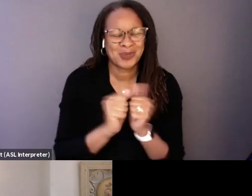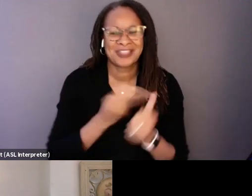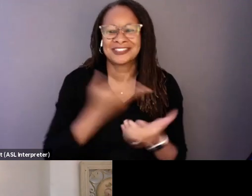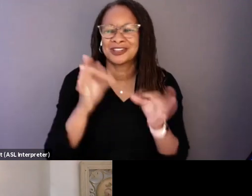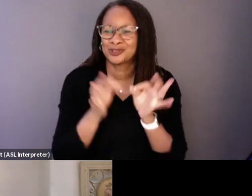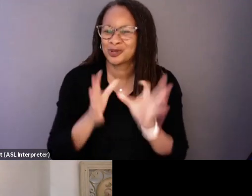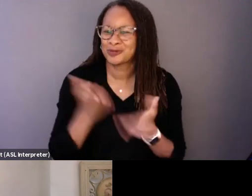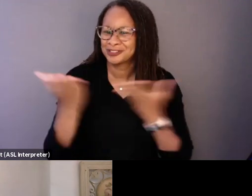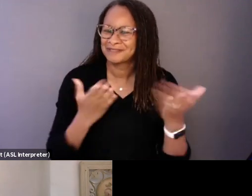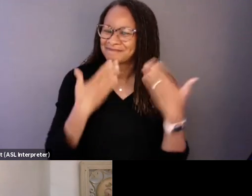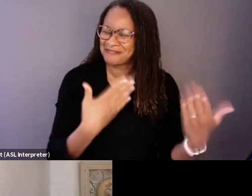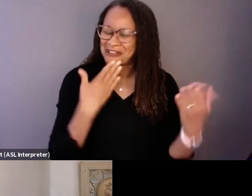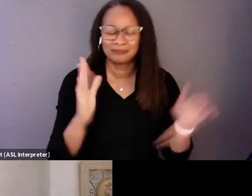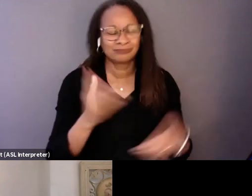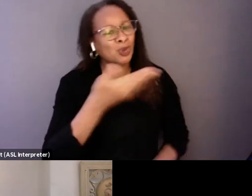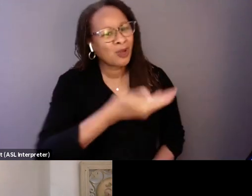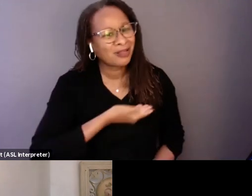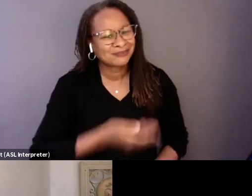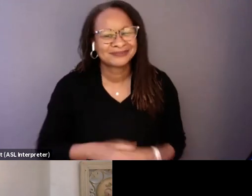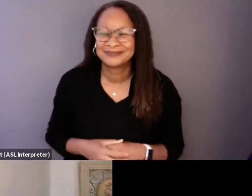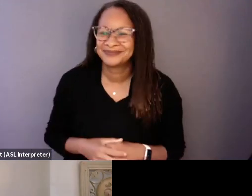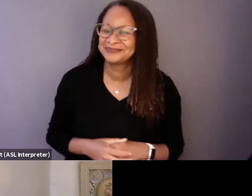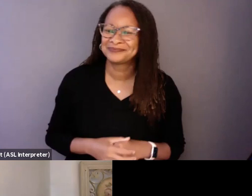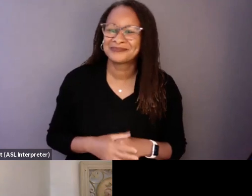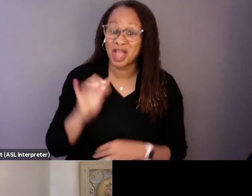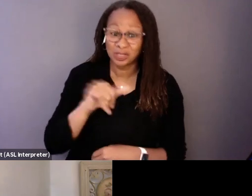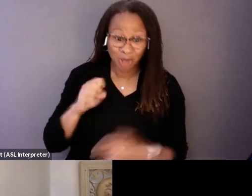we're very grateful. Joe, it's all yours.